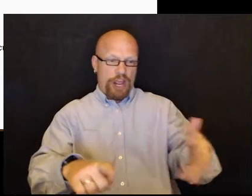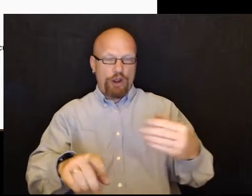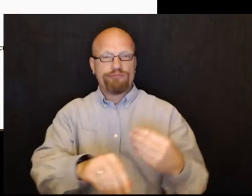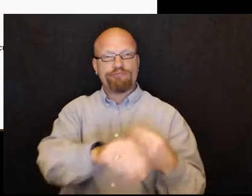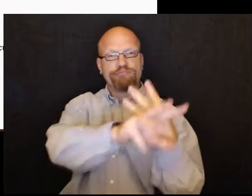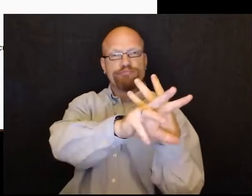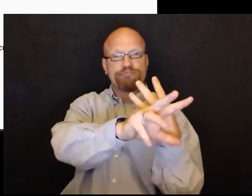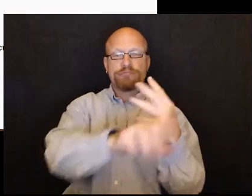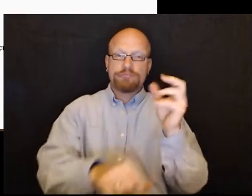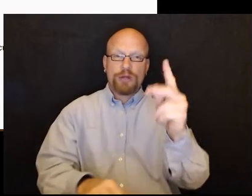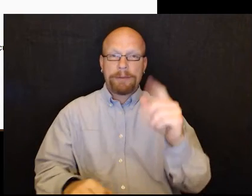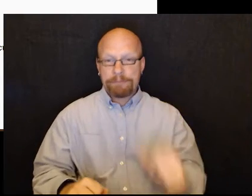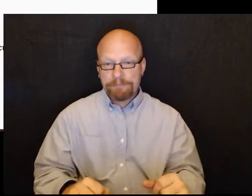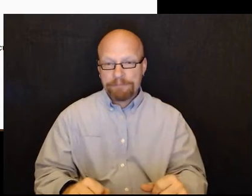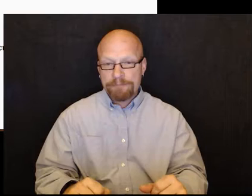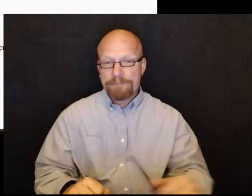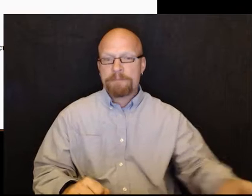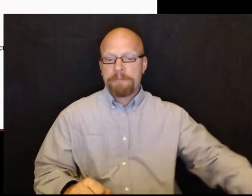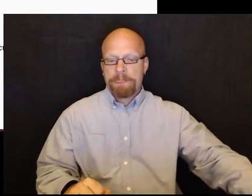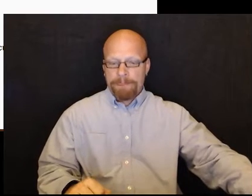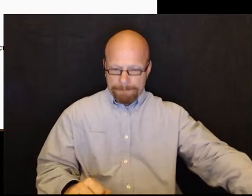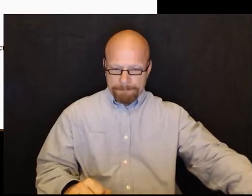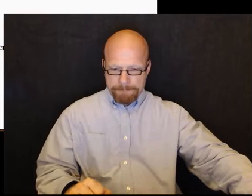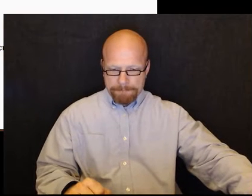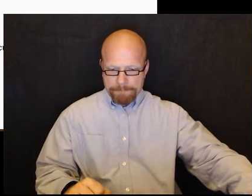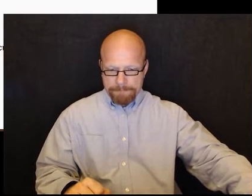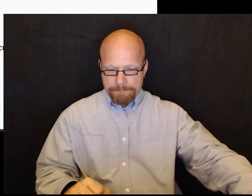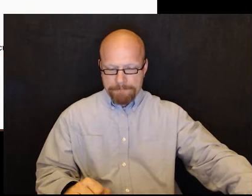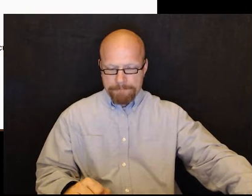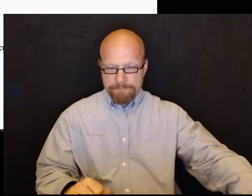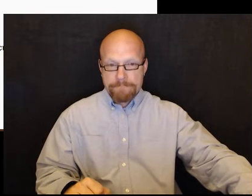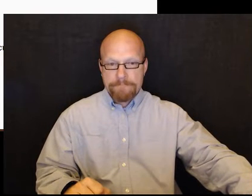we'll make an agreement when we will be available and we will connect through